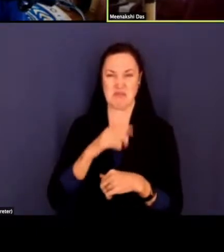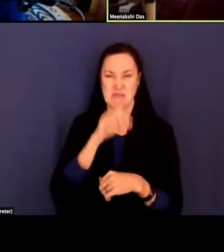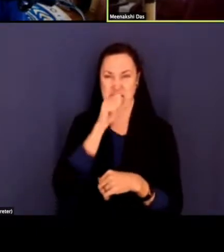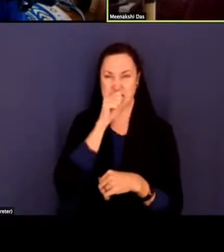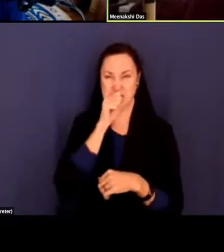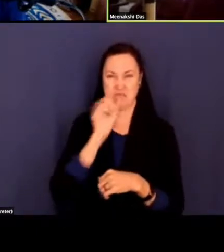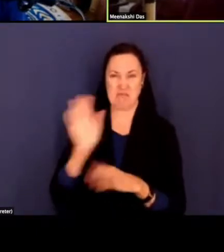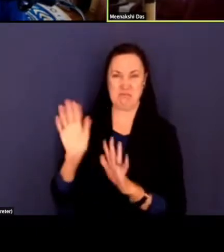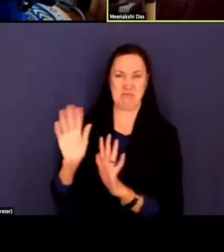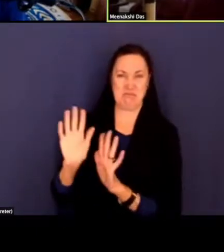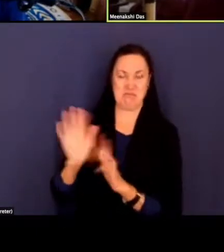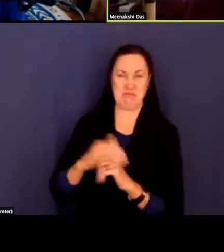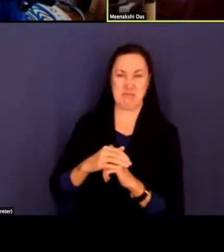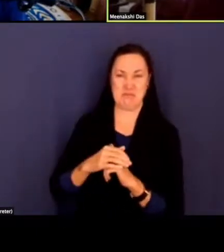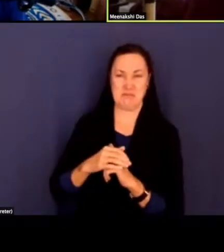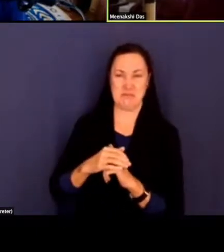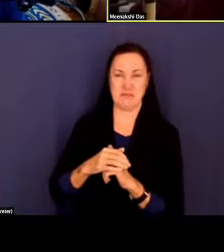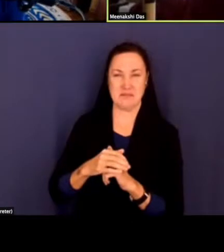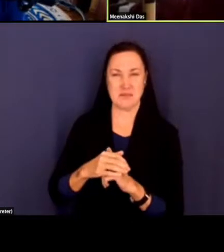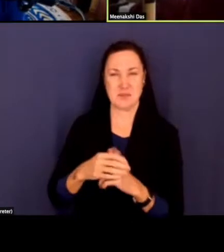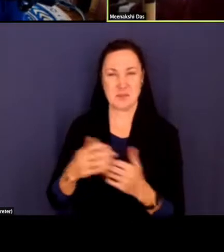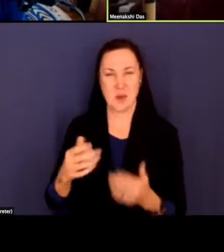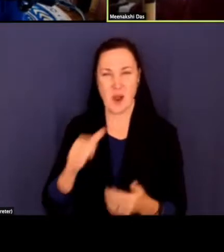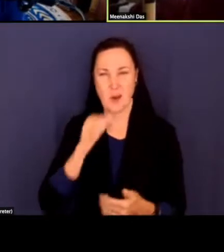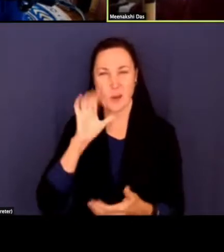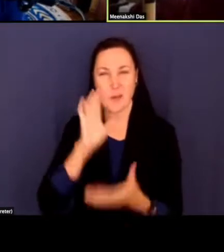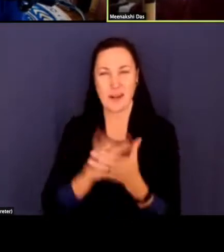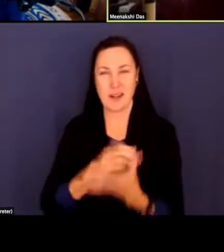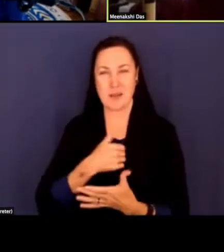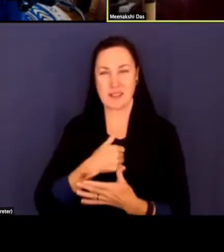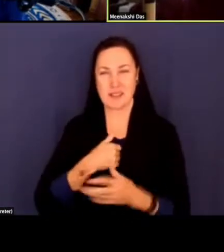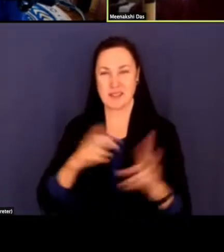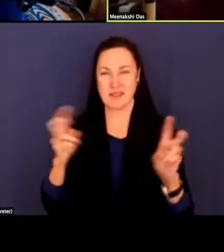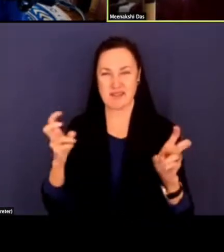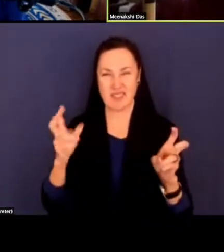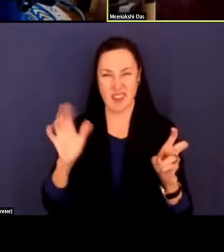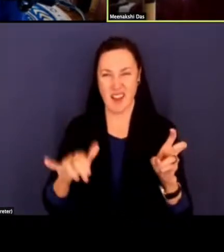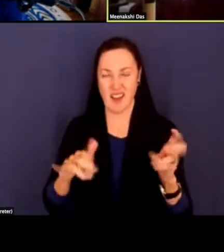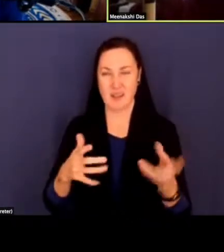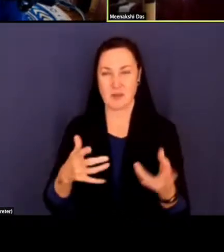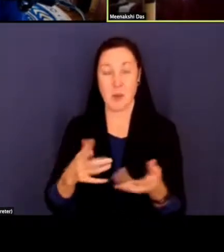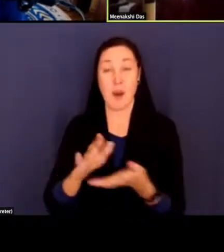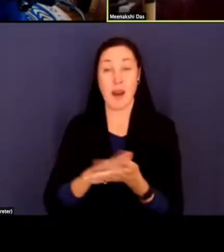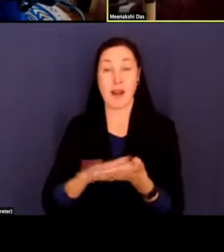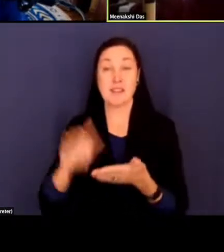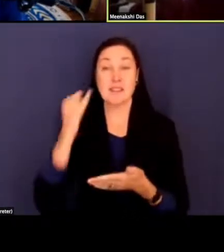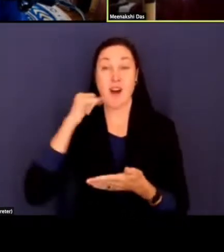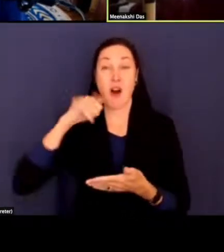It's nice to have someone who does. Like